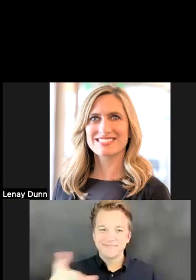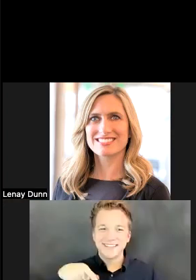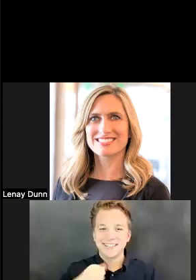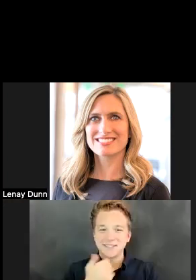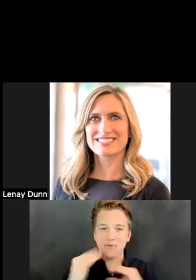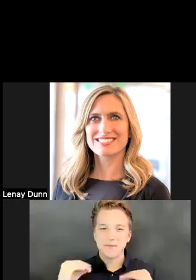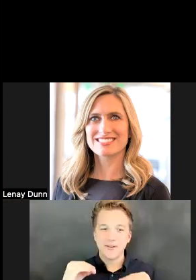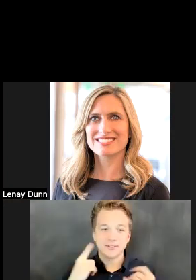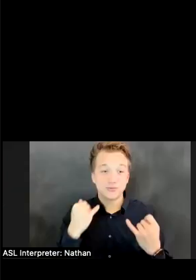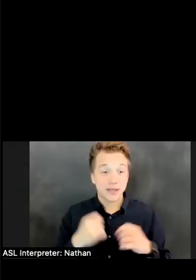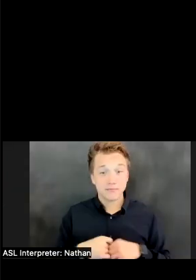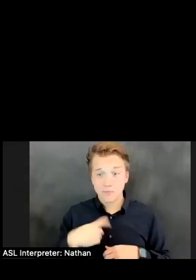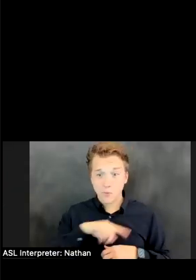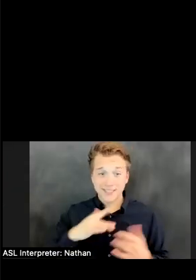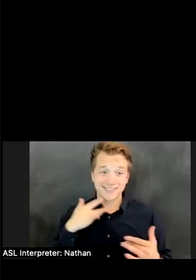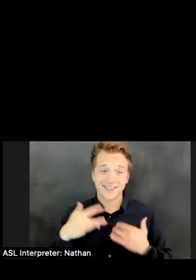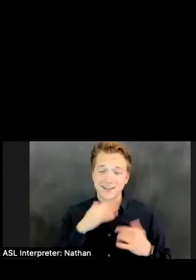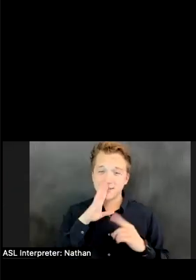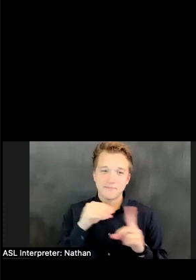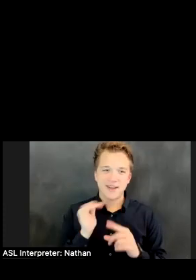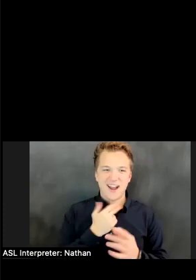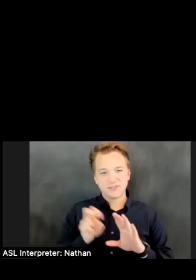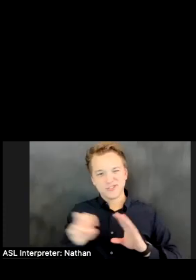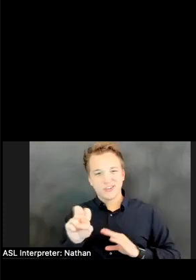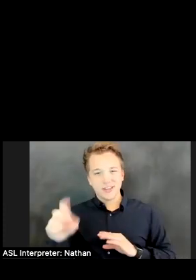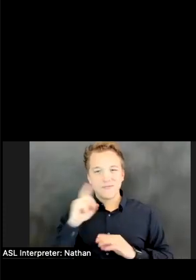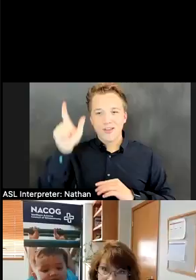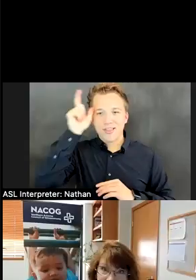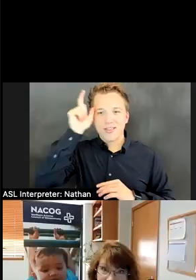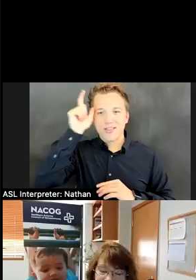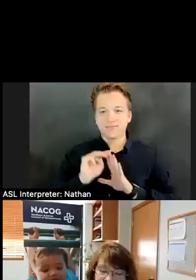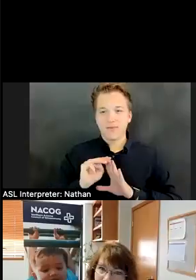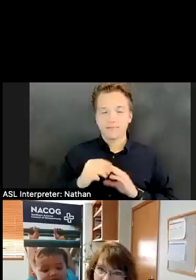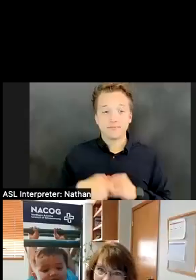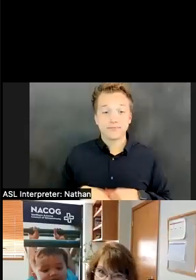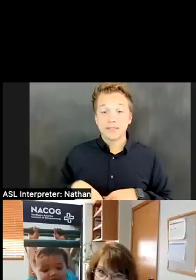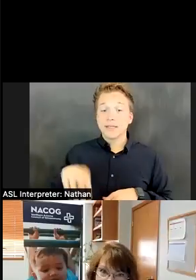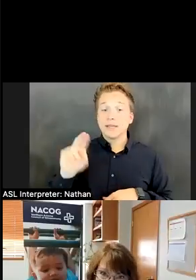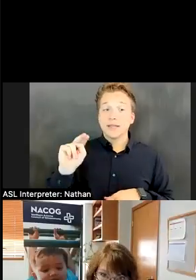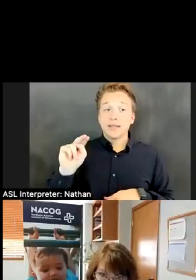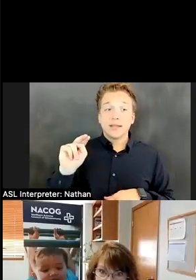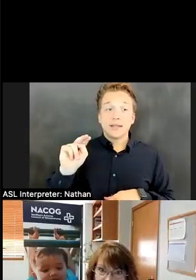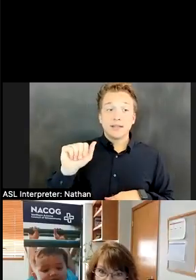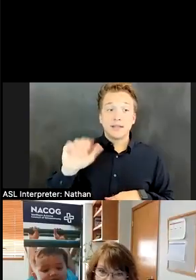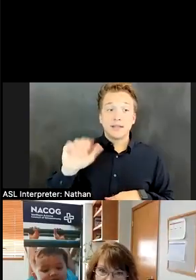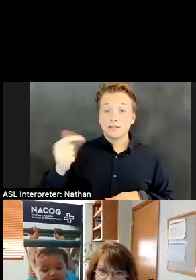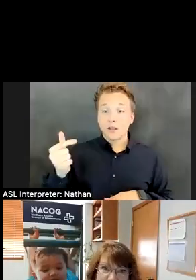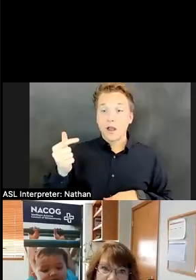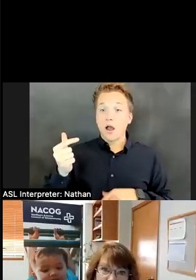We're excited to talk about our journey of the logic model. NACOG Head Start is a federally funded preschool program.